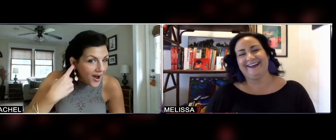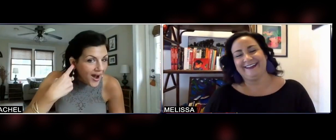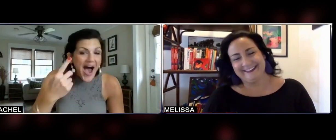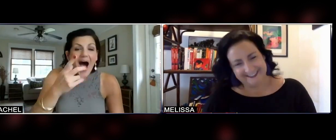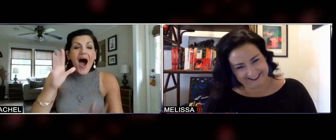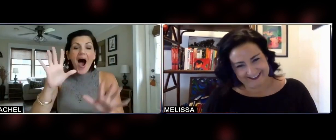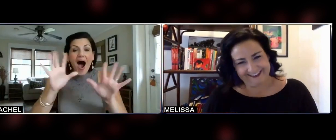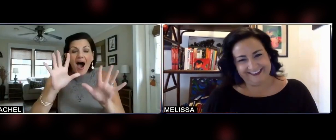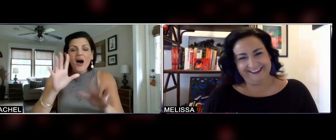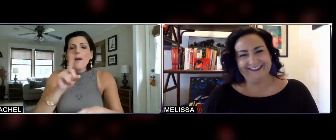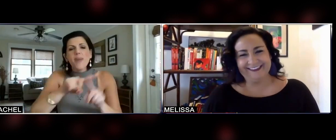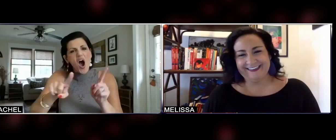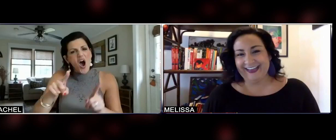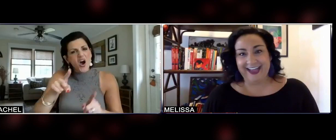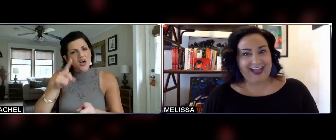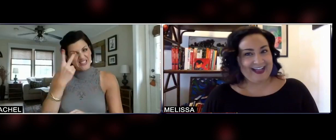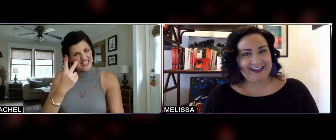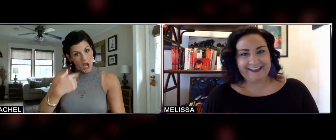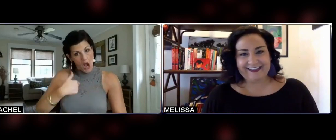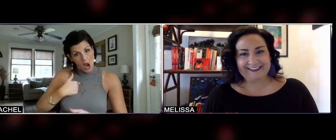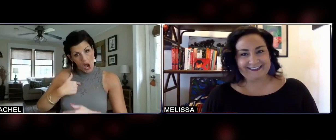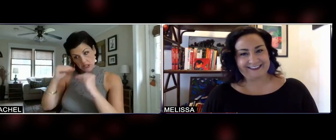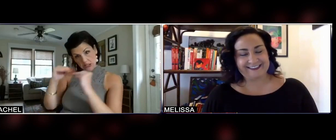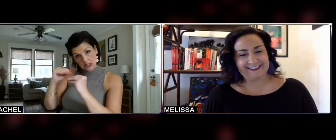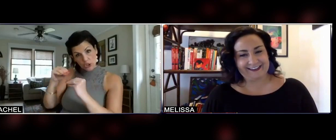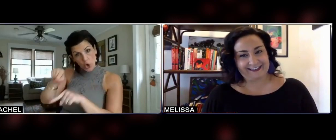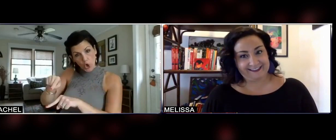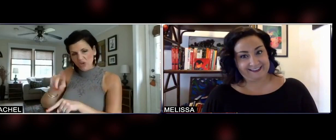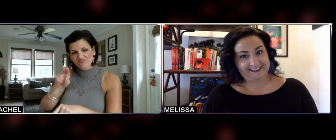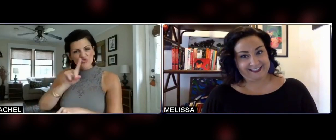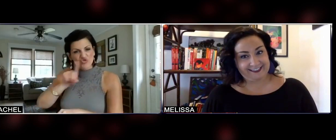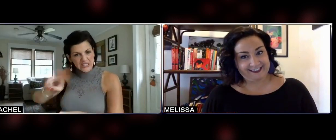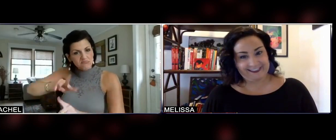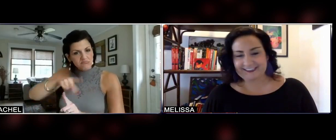See, though I don't just teach her, she teaches me a lot!